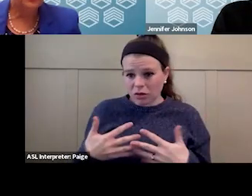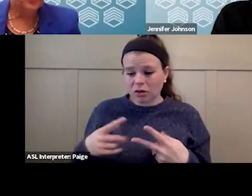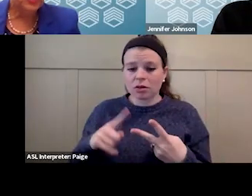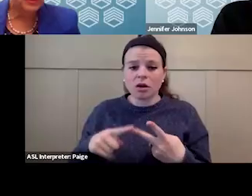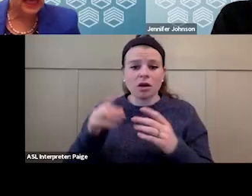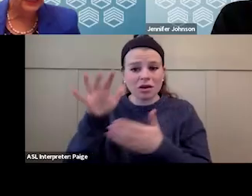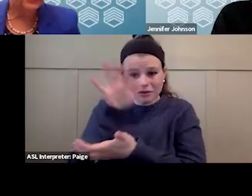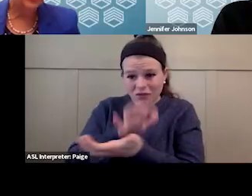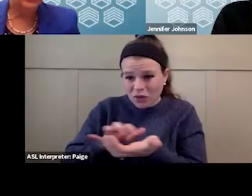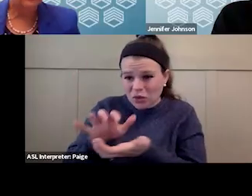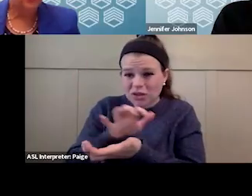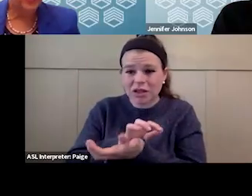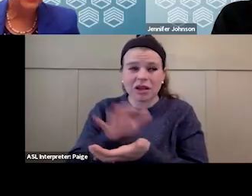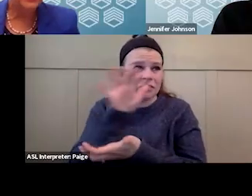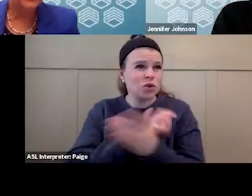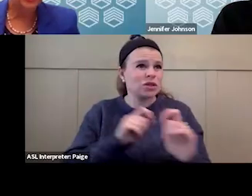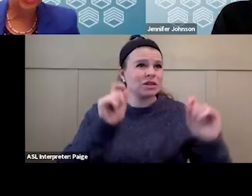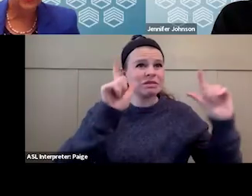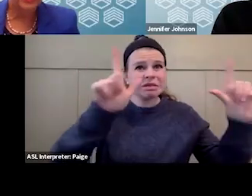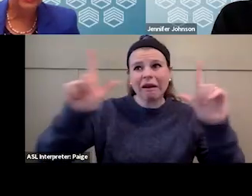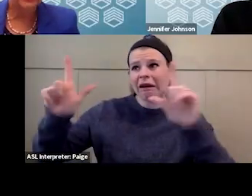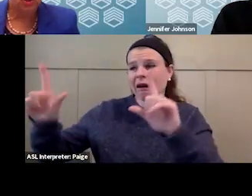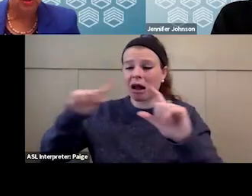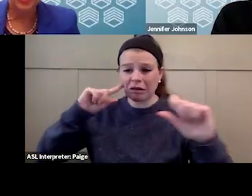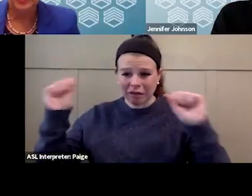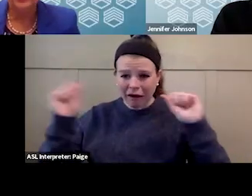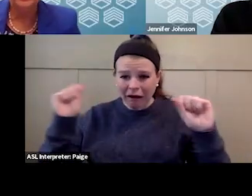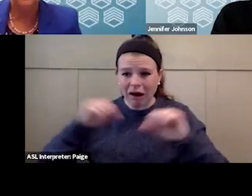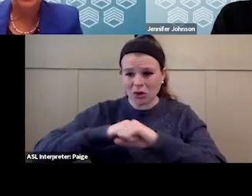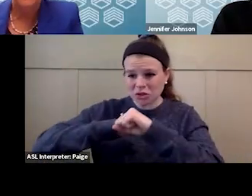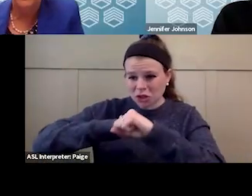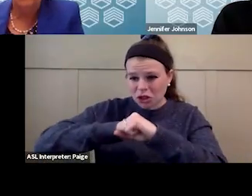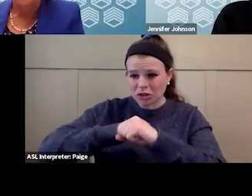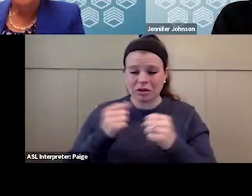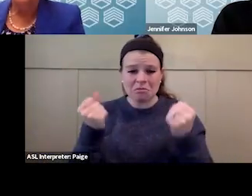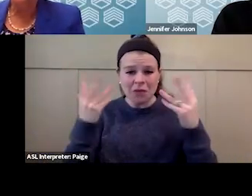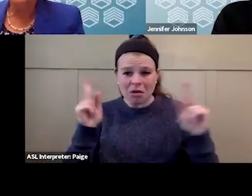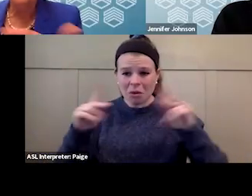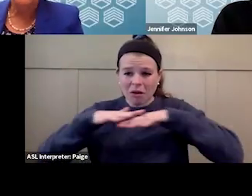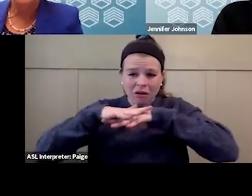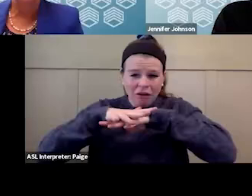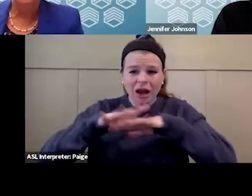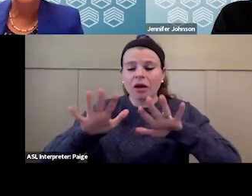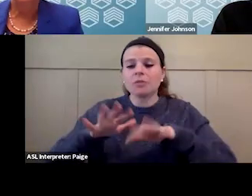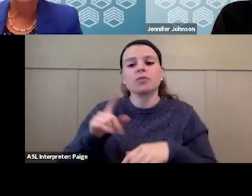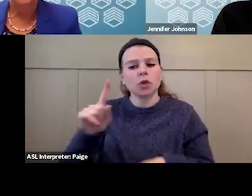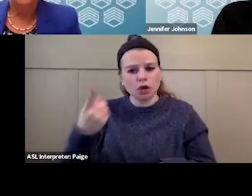There's confusing signage, loud noises, security, large crowds of people. So just keep that in mind.